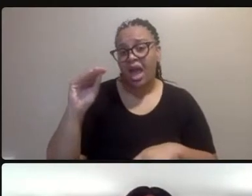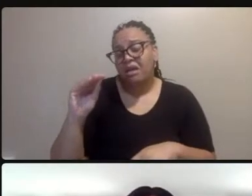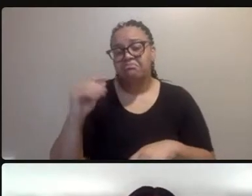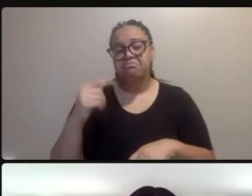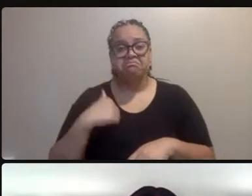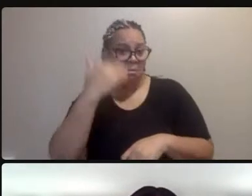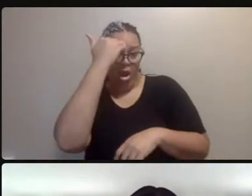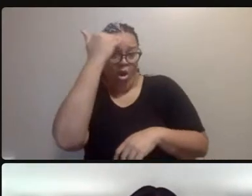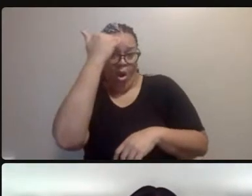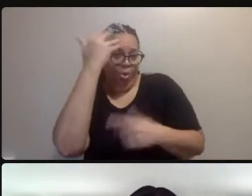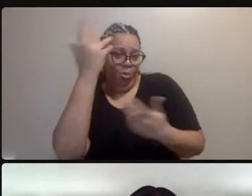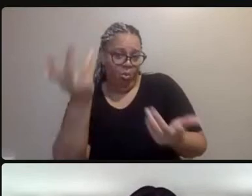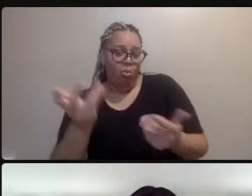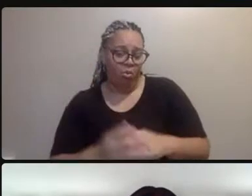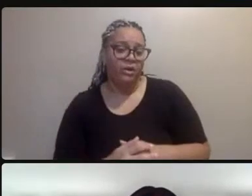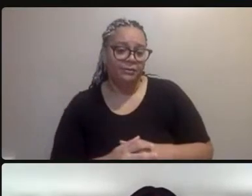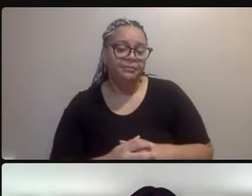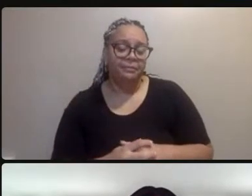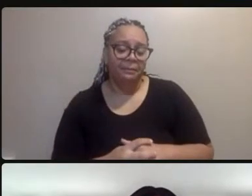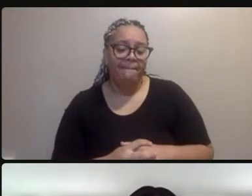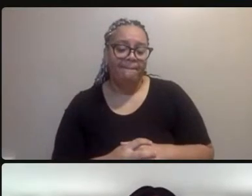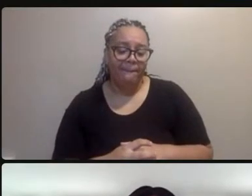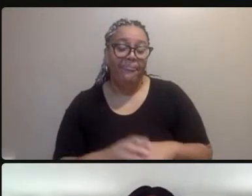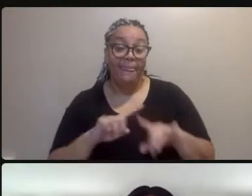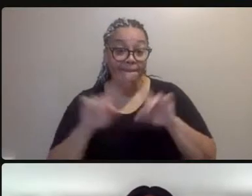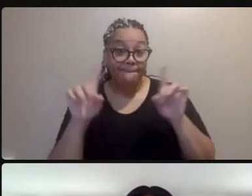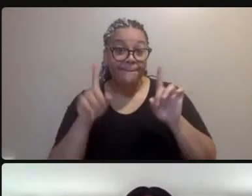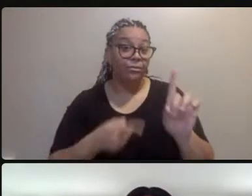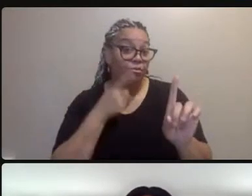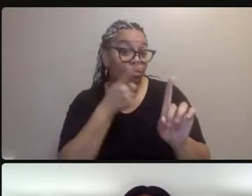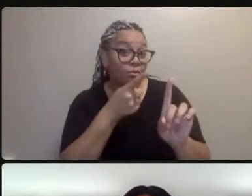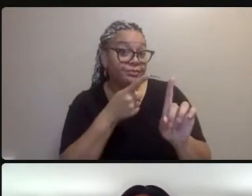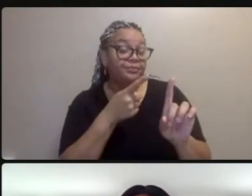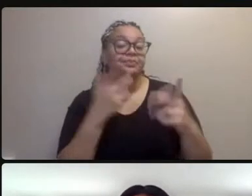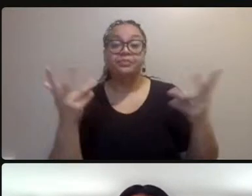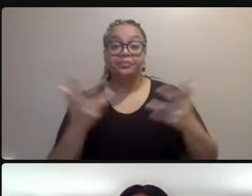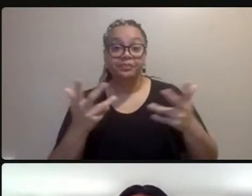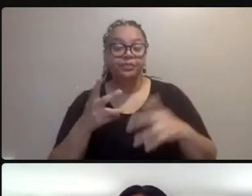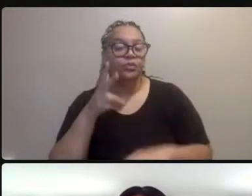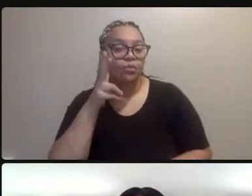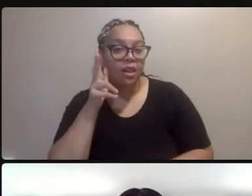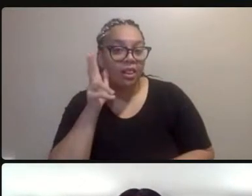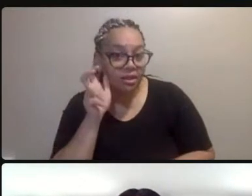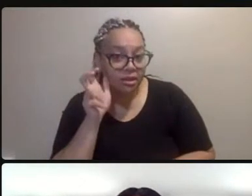EDUCATIONAL SERVICE.